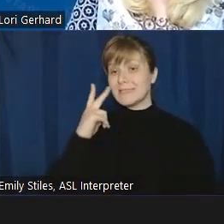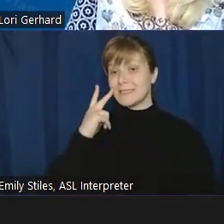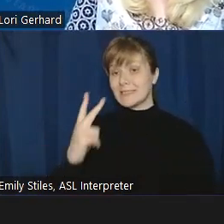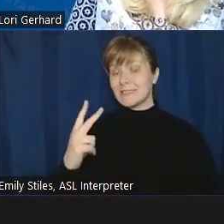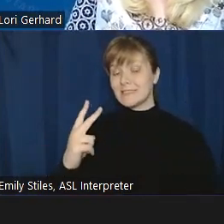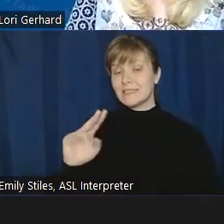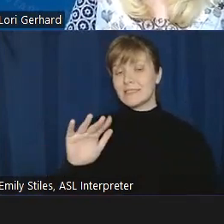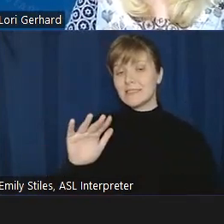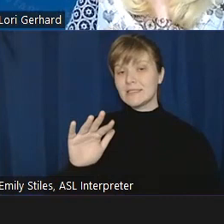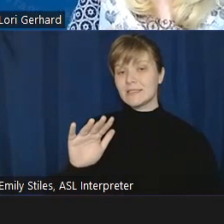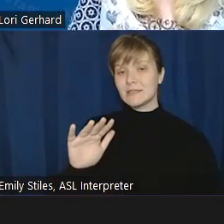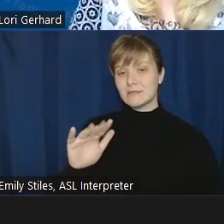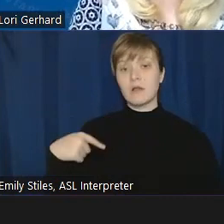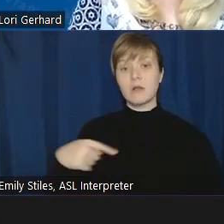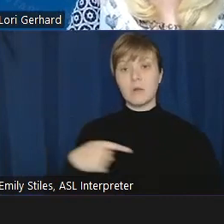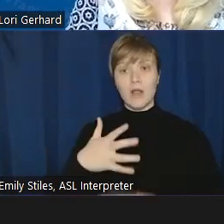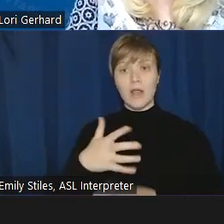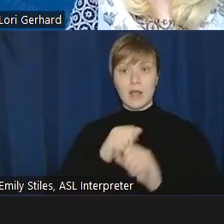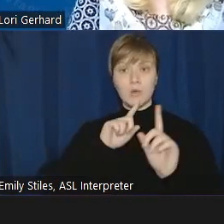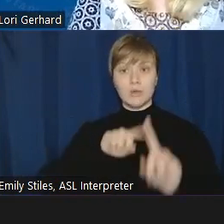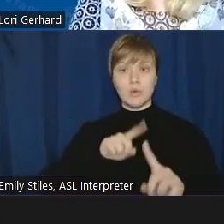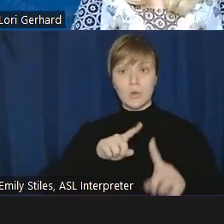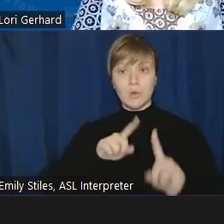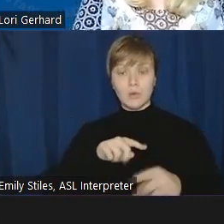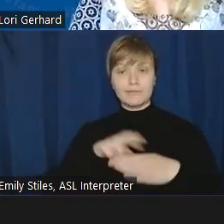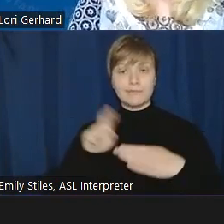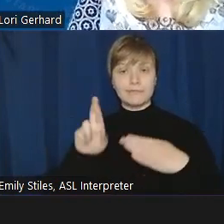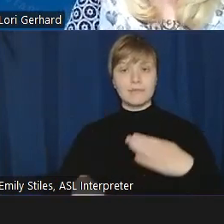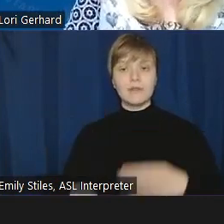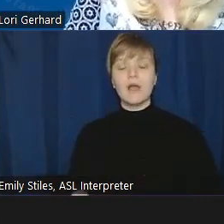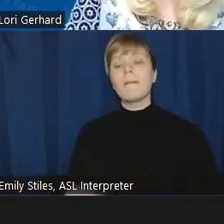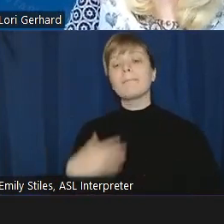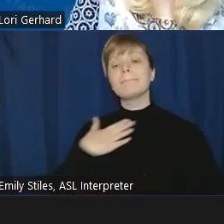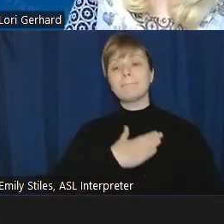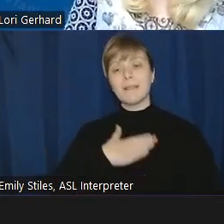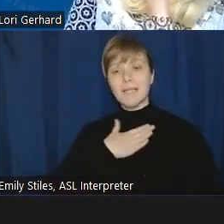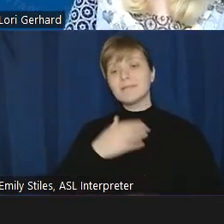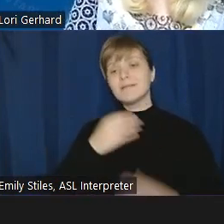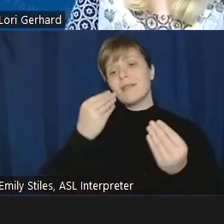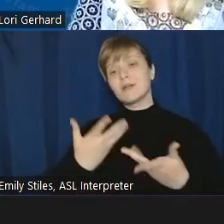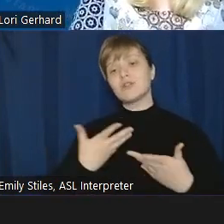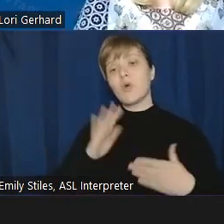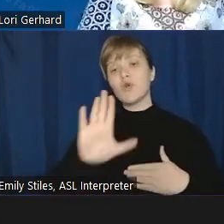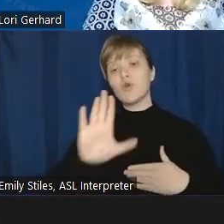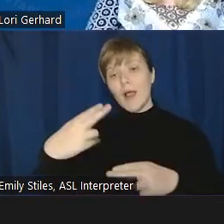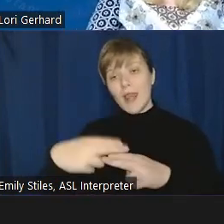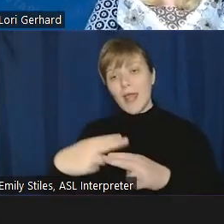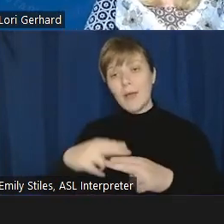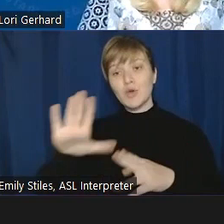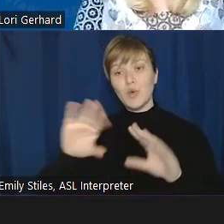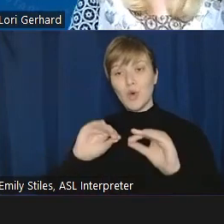While we’re getting the poll results, please enter your name and the organization you’re from in the chat. That helps us know who is